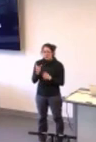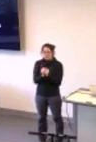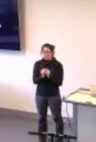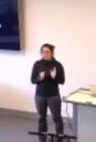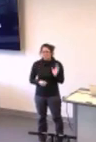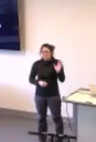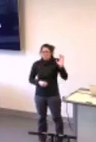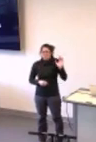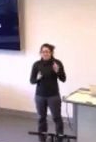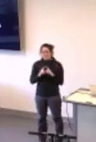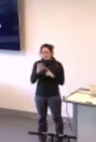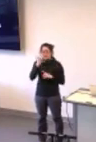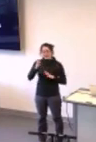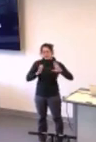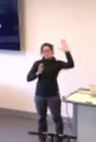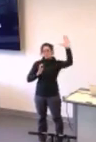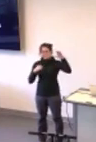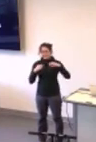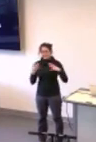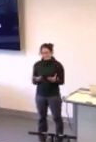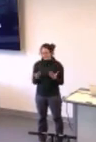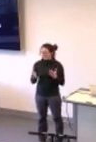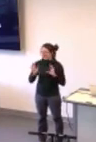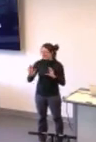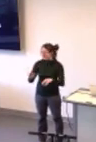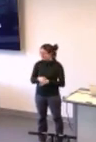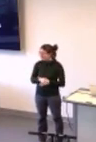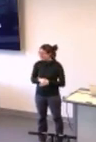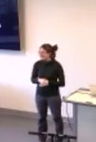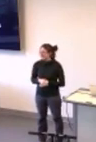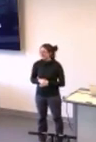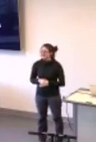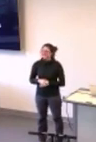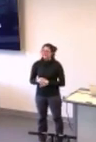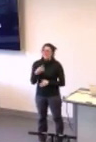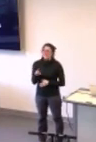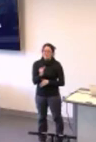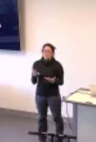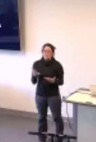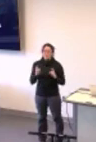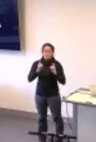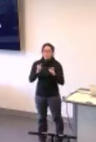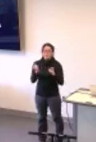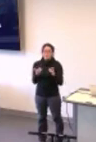And I also want to give always a special shout-out